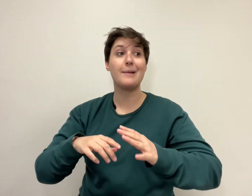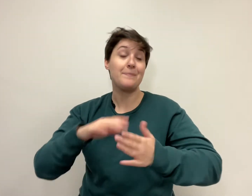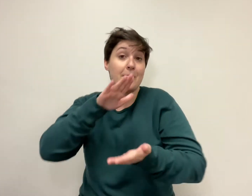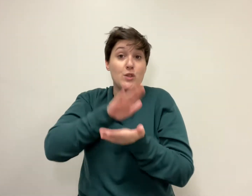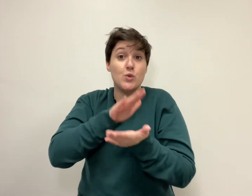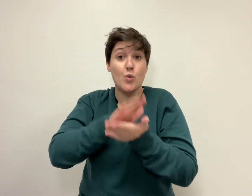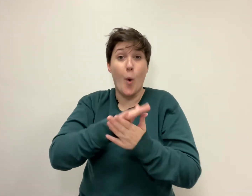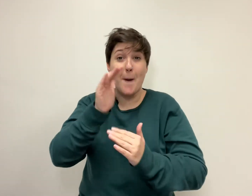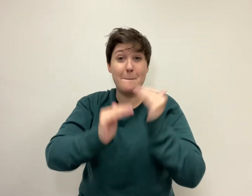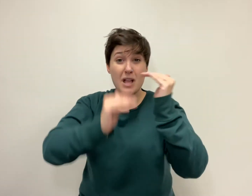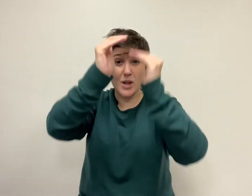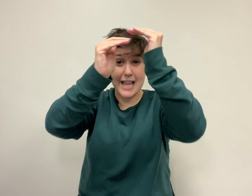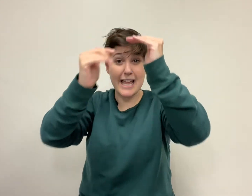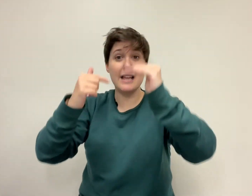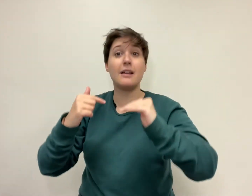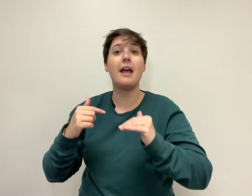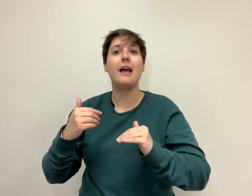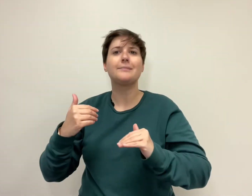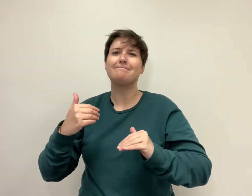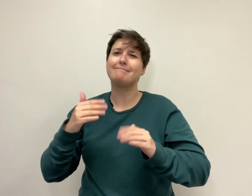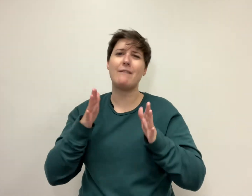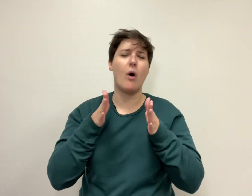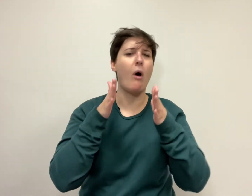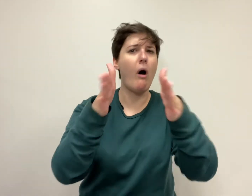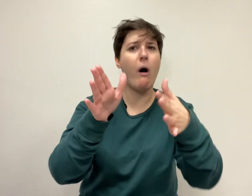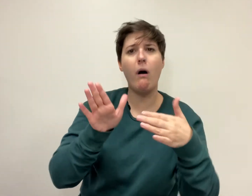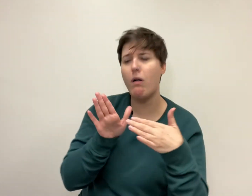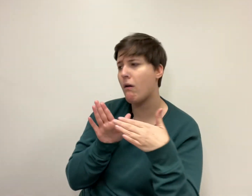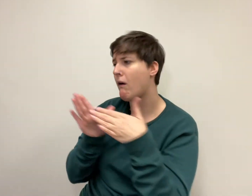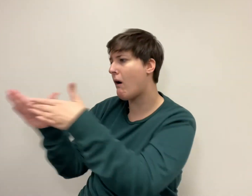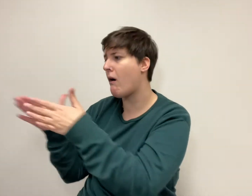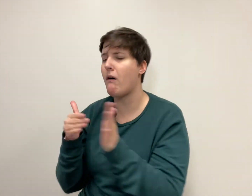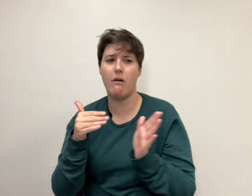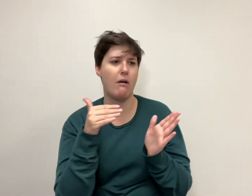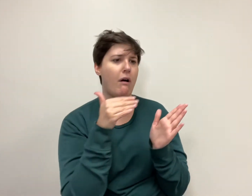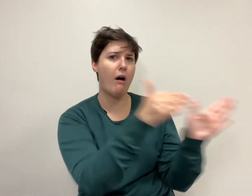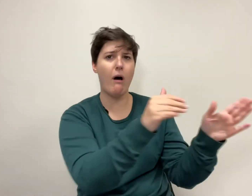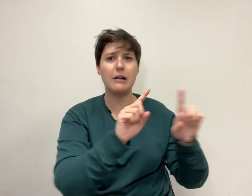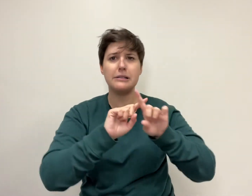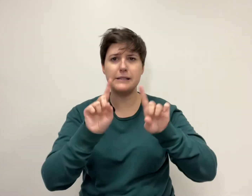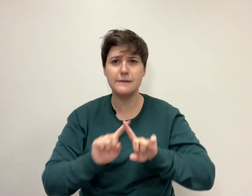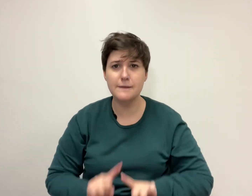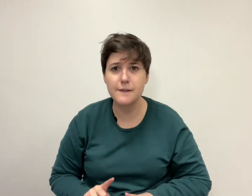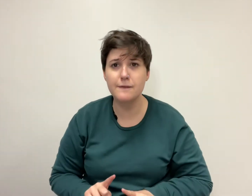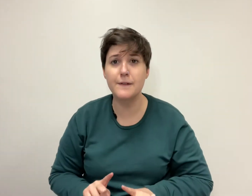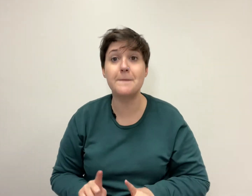I'm sure you have noticed that throughout all of the halls in the building,